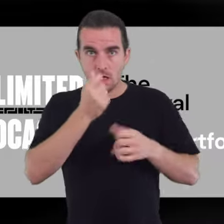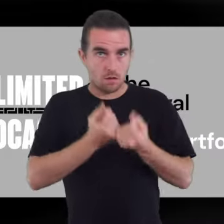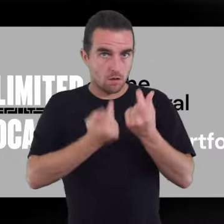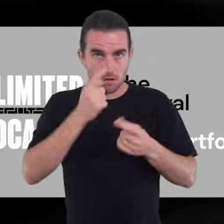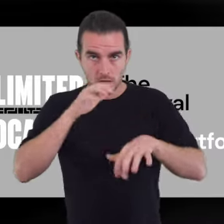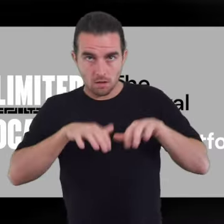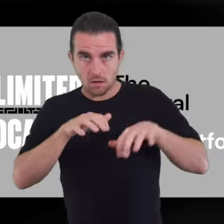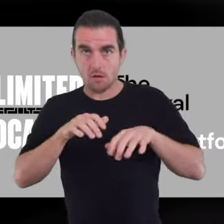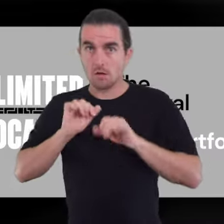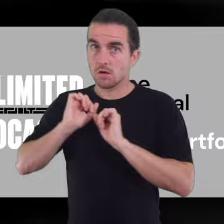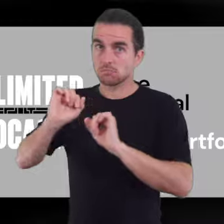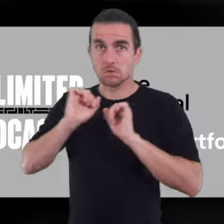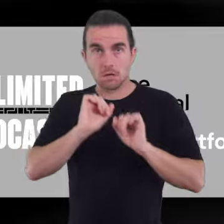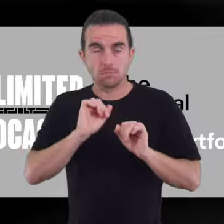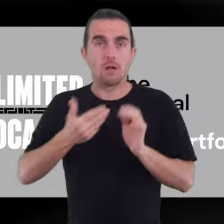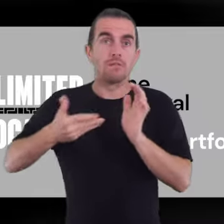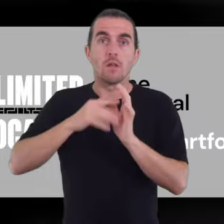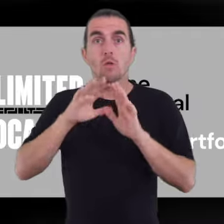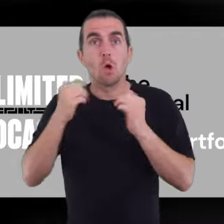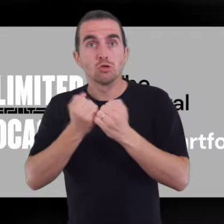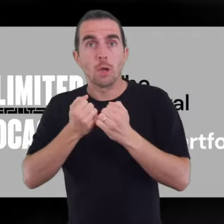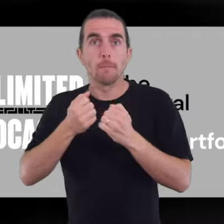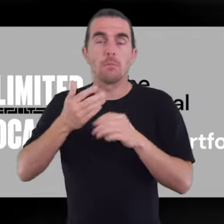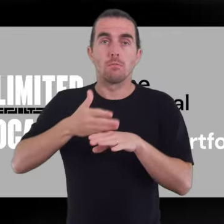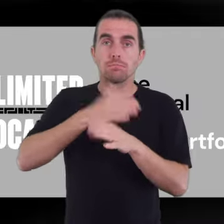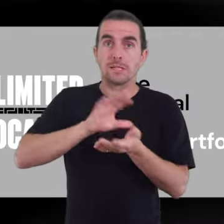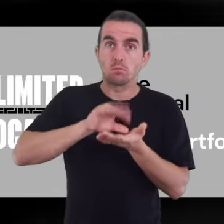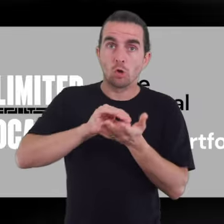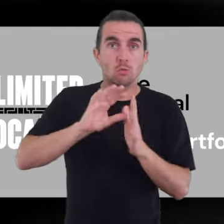the kind of asynchronous workshops, the prerecorded workshops, and if you want to,